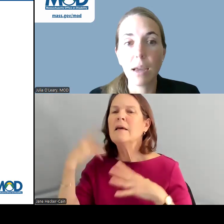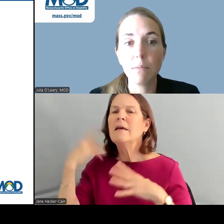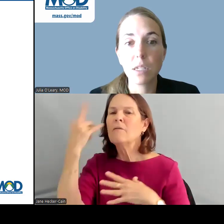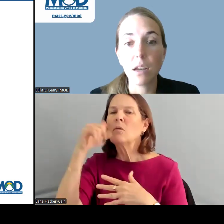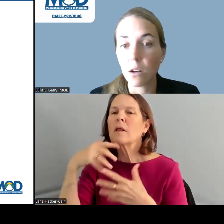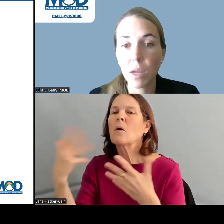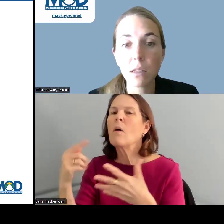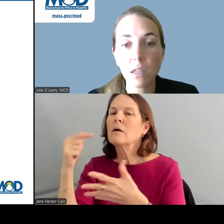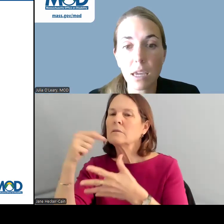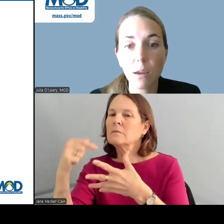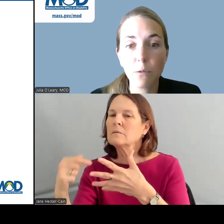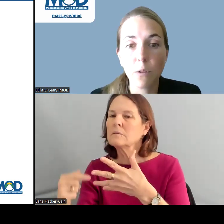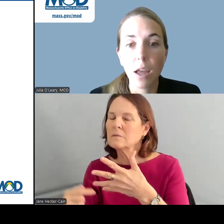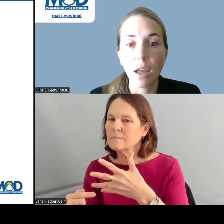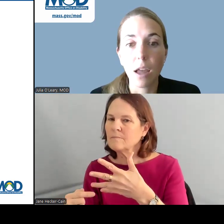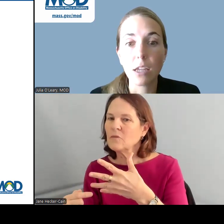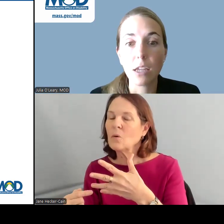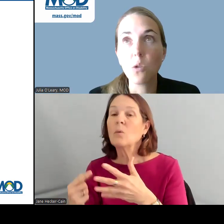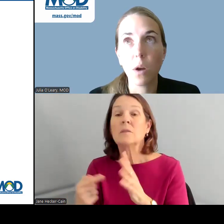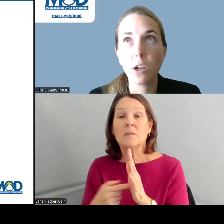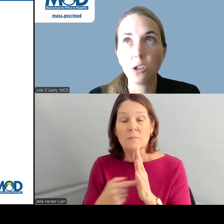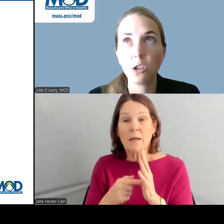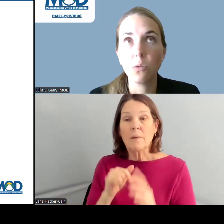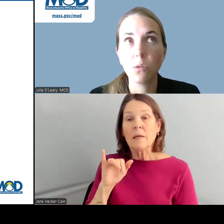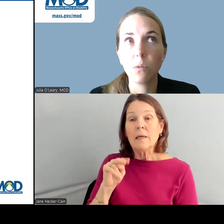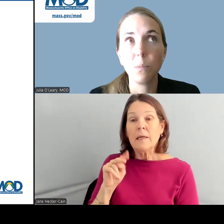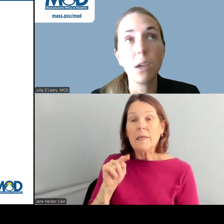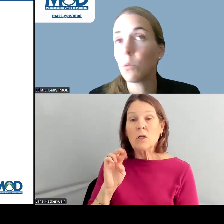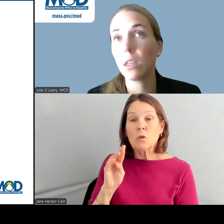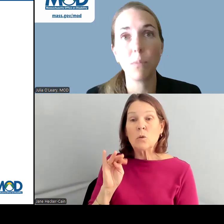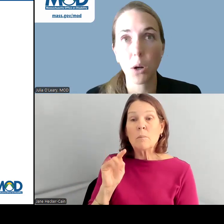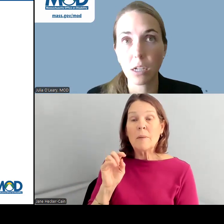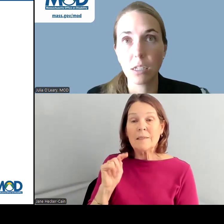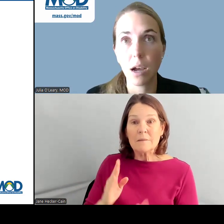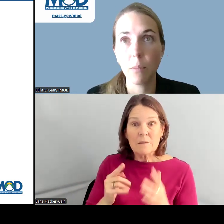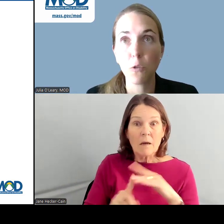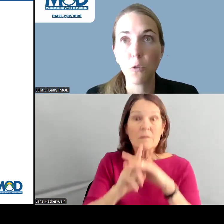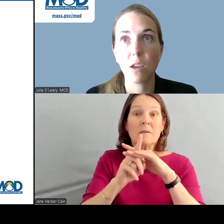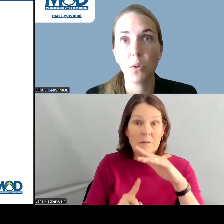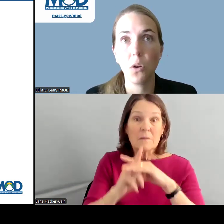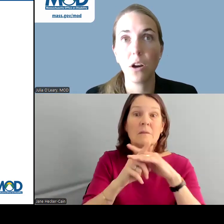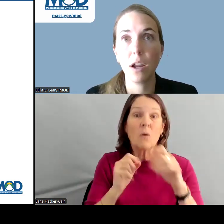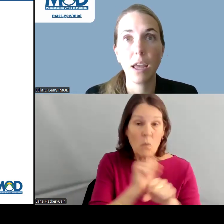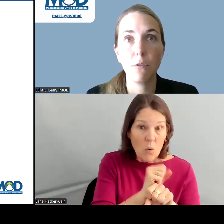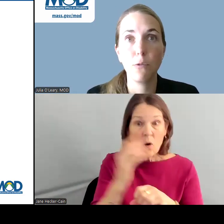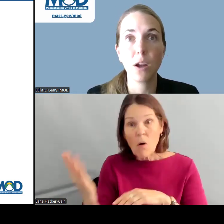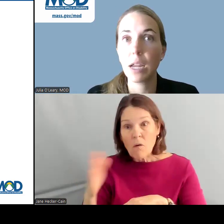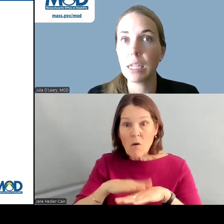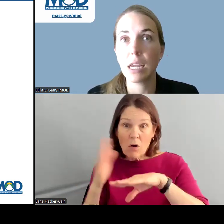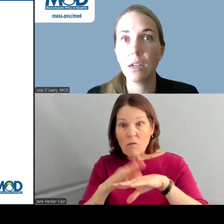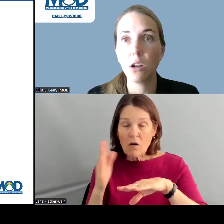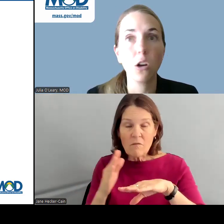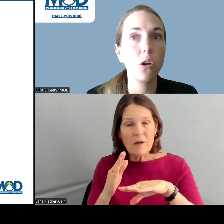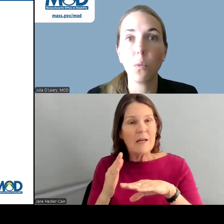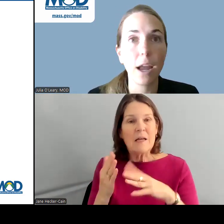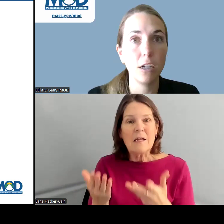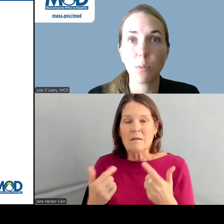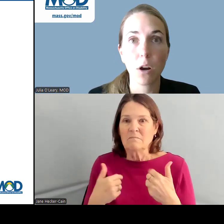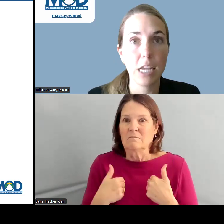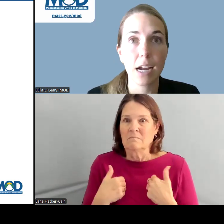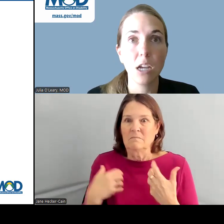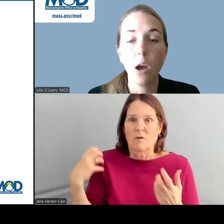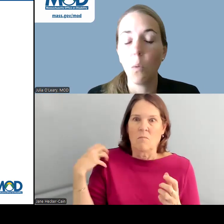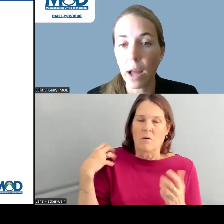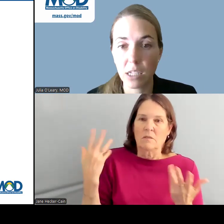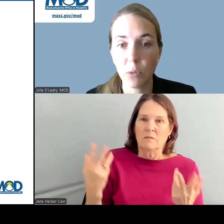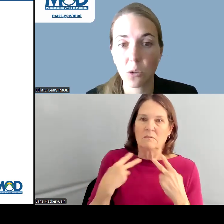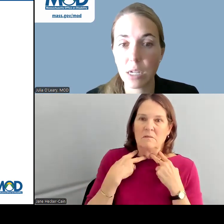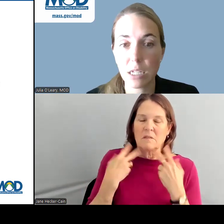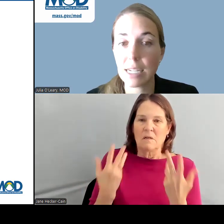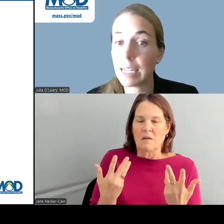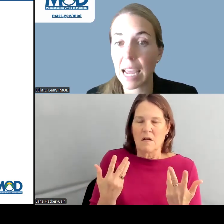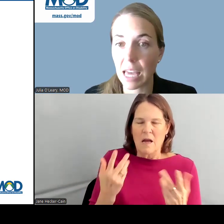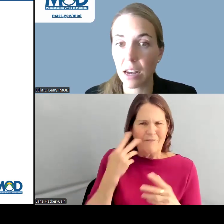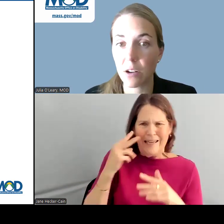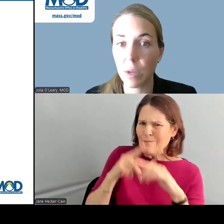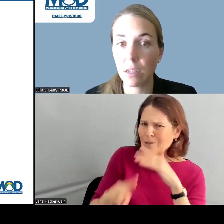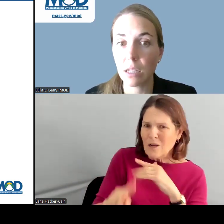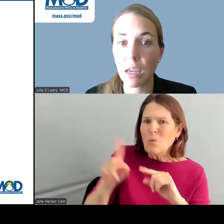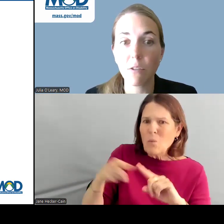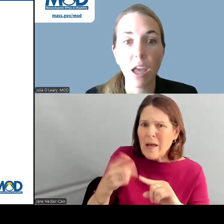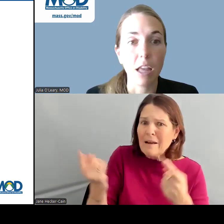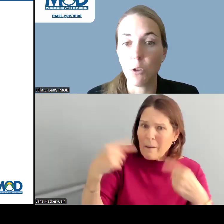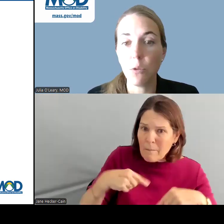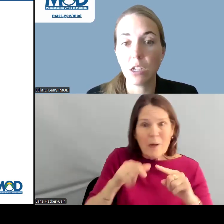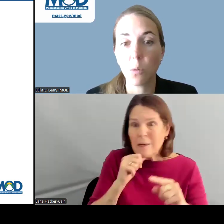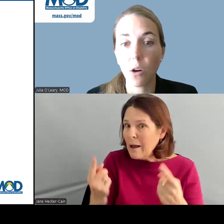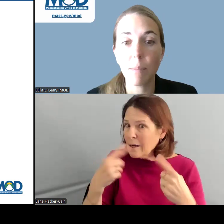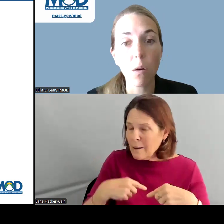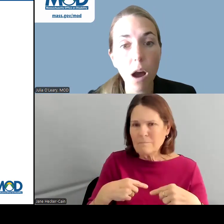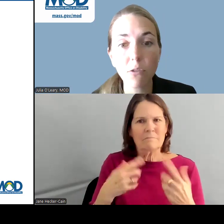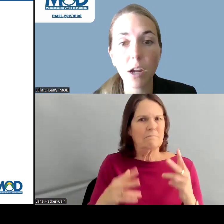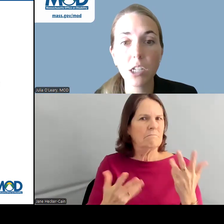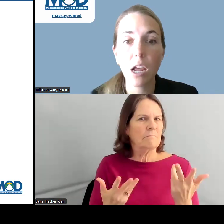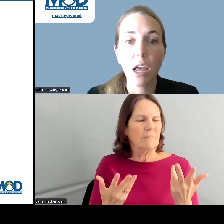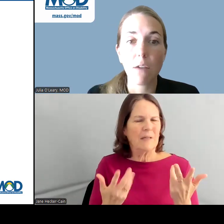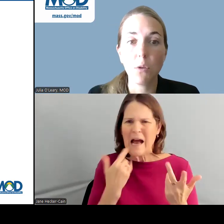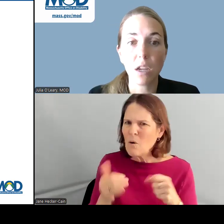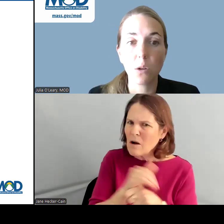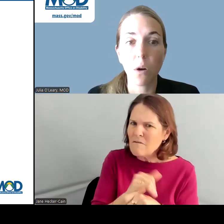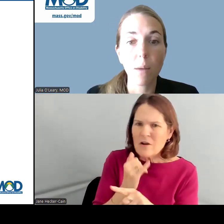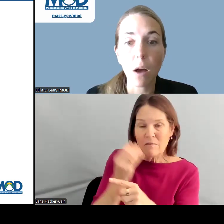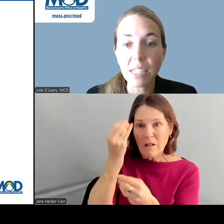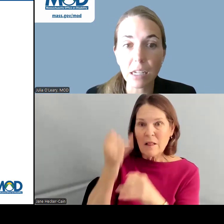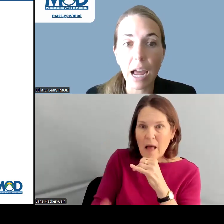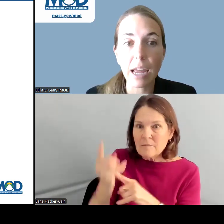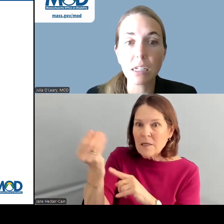And sometimes, an intermittent leave is going to be really burdensome for the employer if there isn't a good way to predict when someone is going to need to take that intermittent leave.